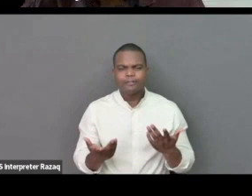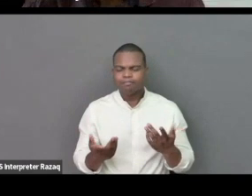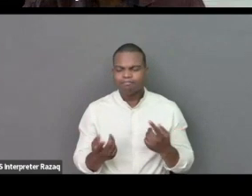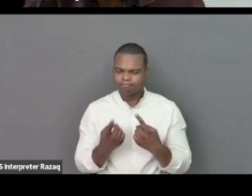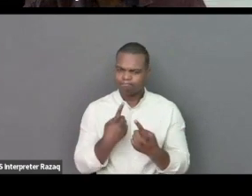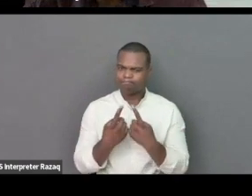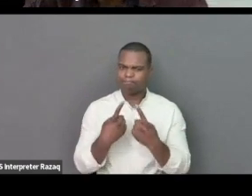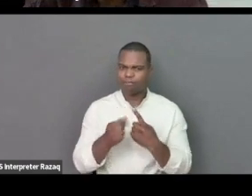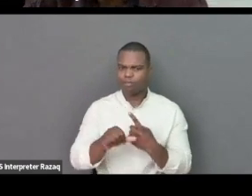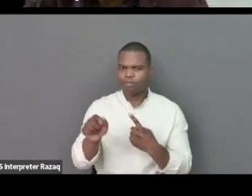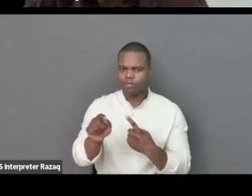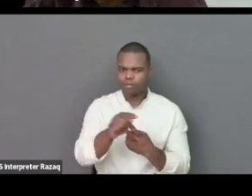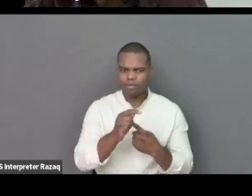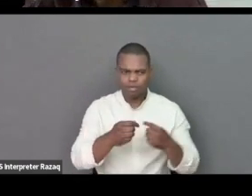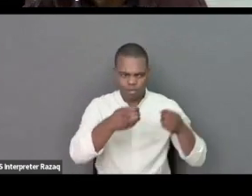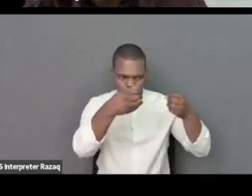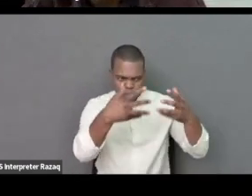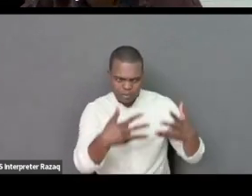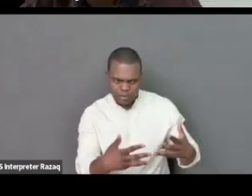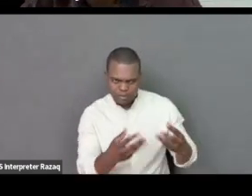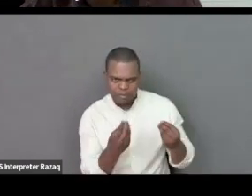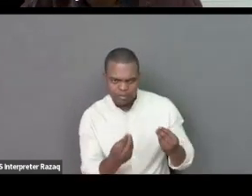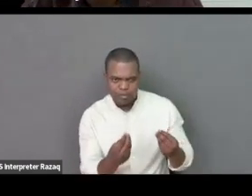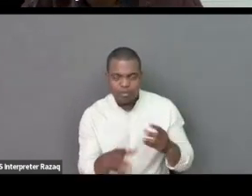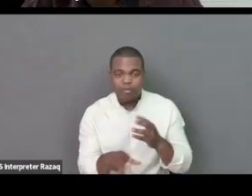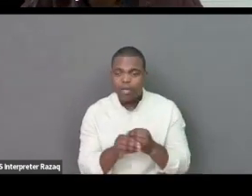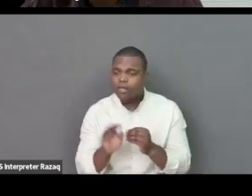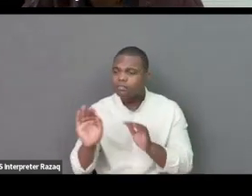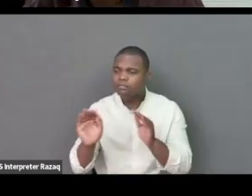And on the other hand, if a public sector body receives a feedback, they